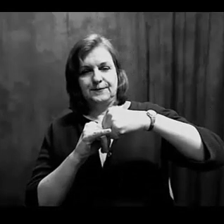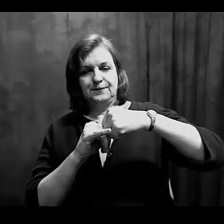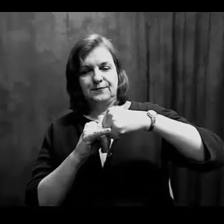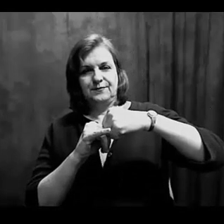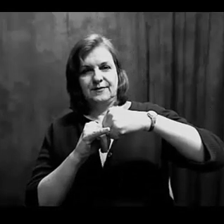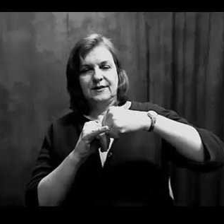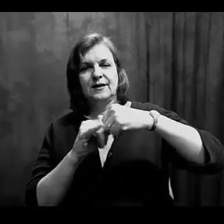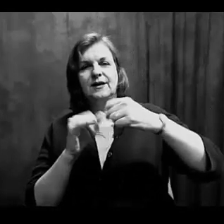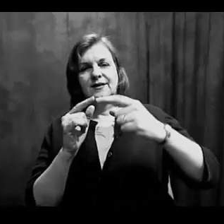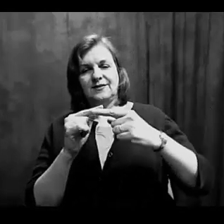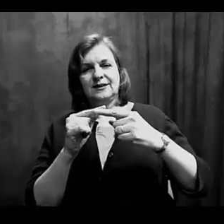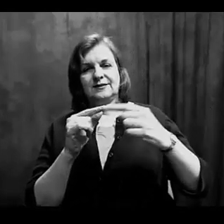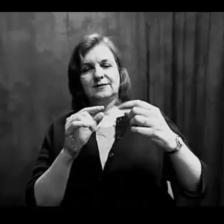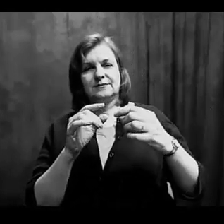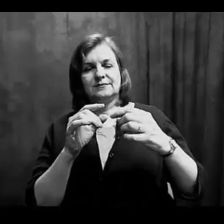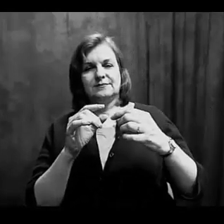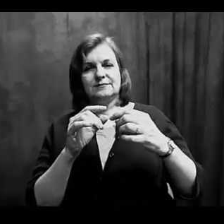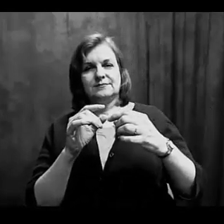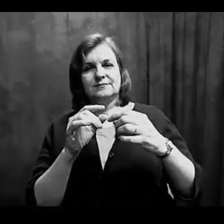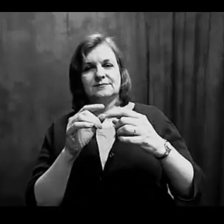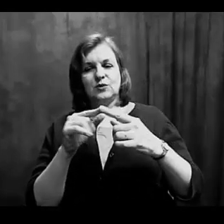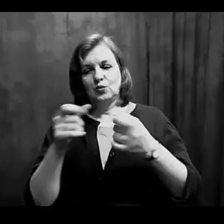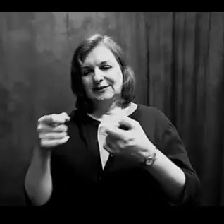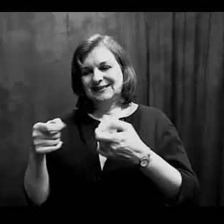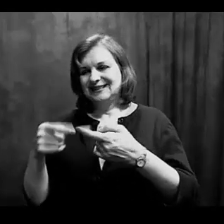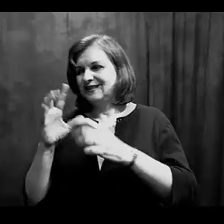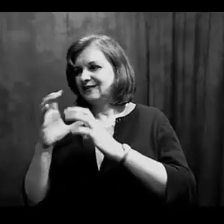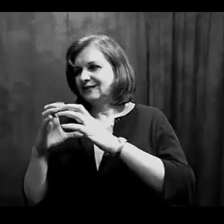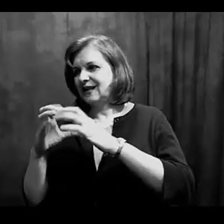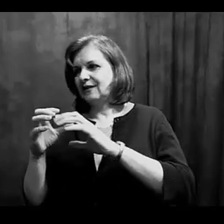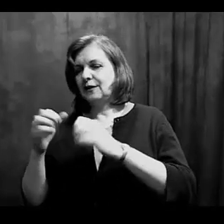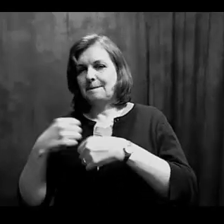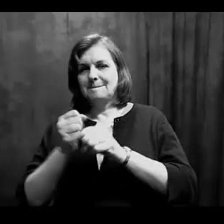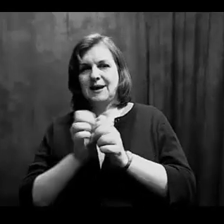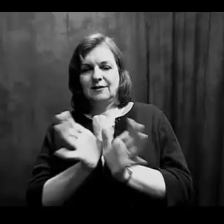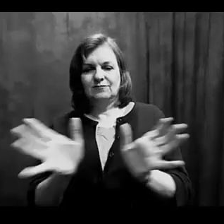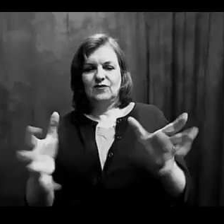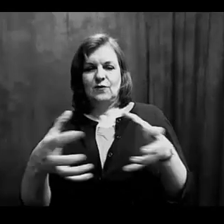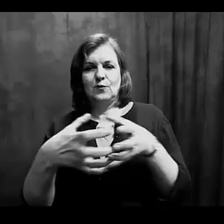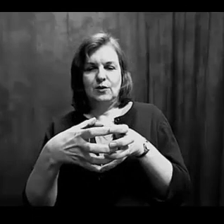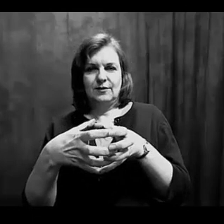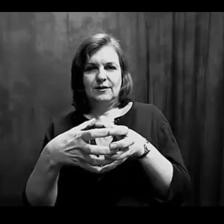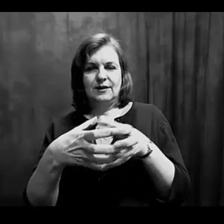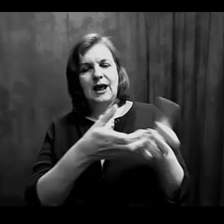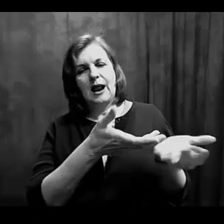this receptor is going to target the cell or signal the cell to make a little vesicle and